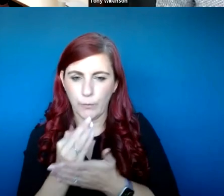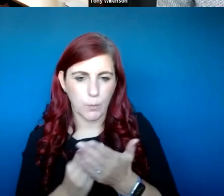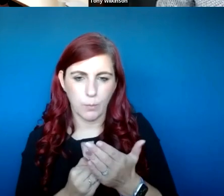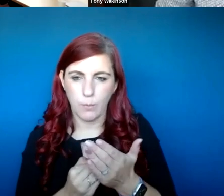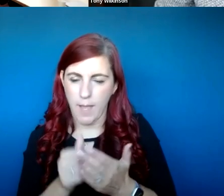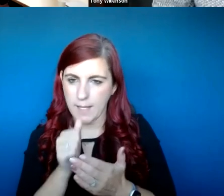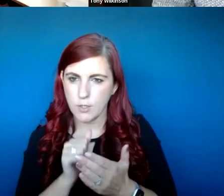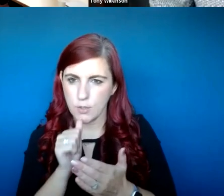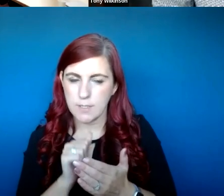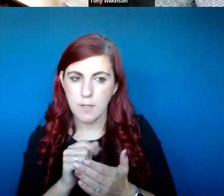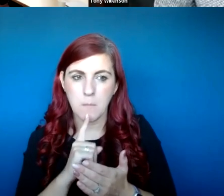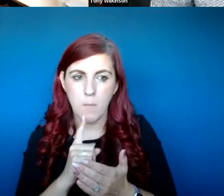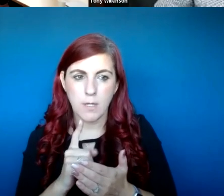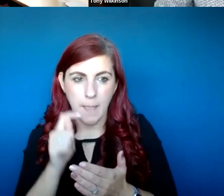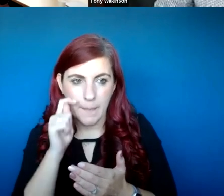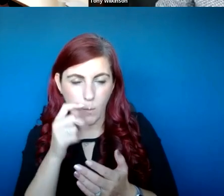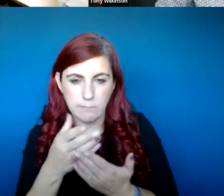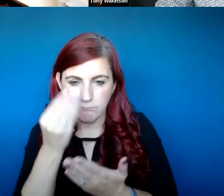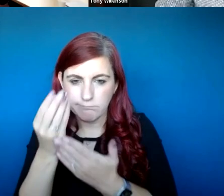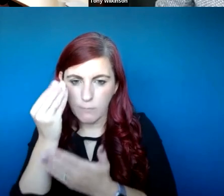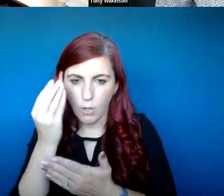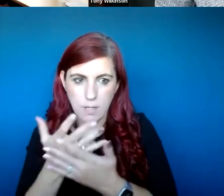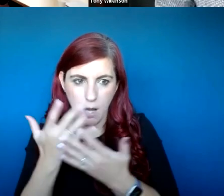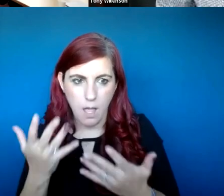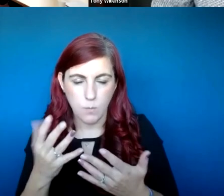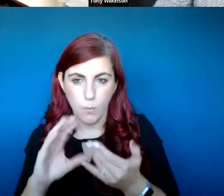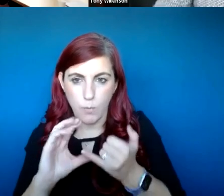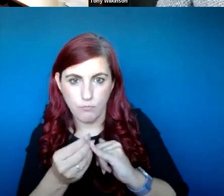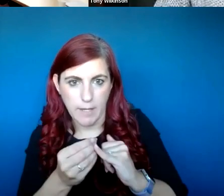we gained a lot of learning when we were trying to reach those groups, we've